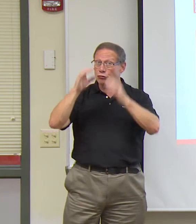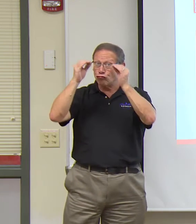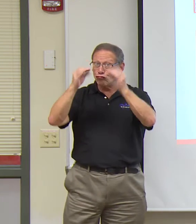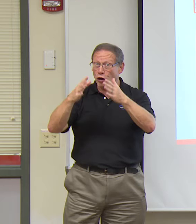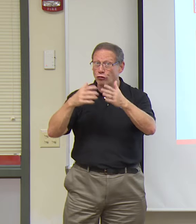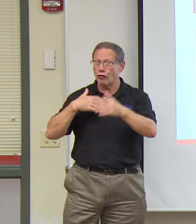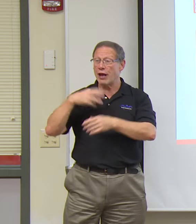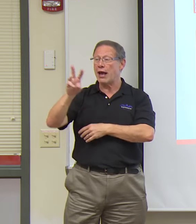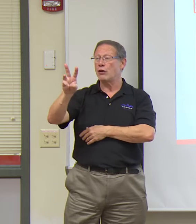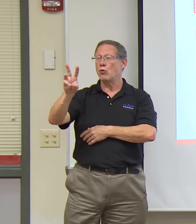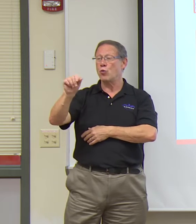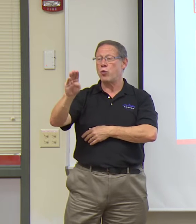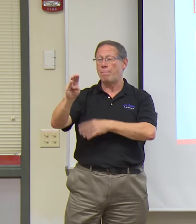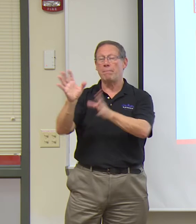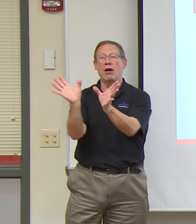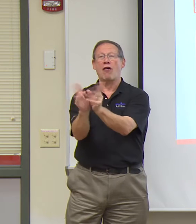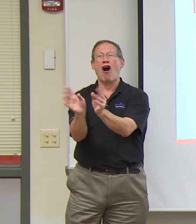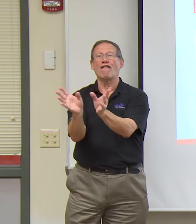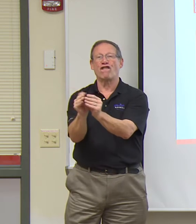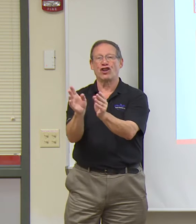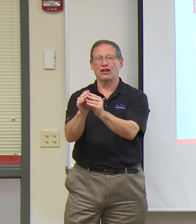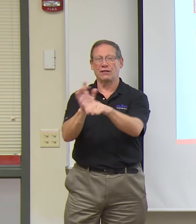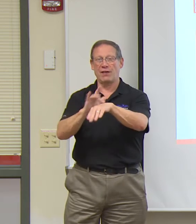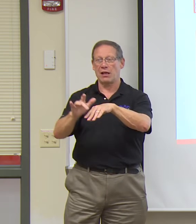and the link to it is always there.